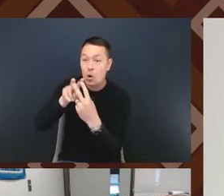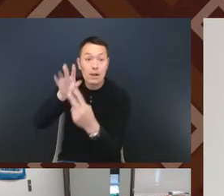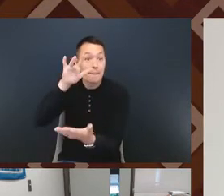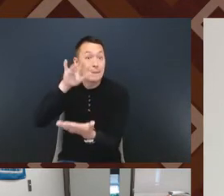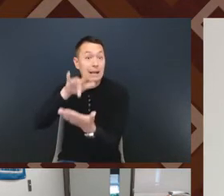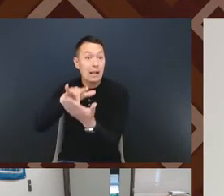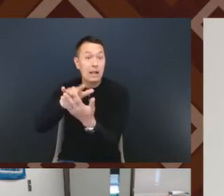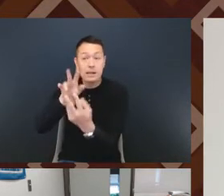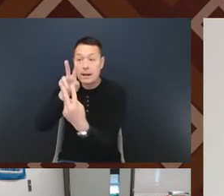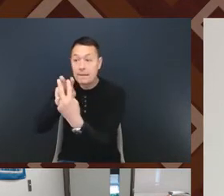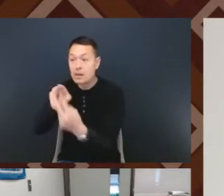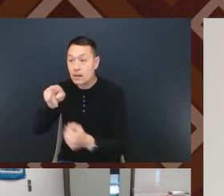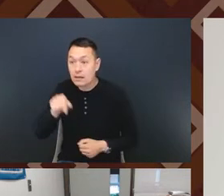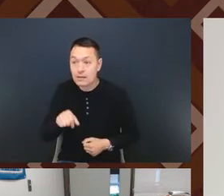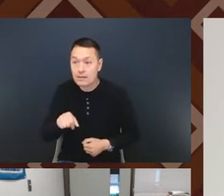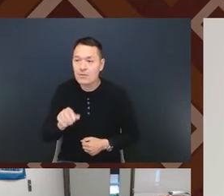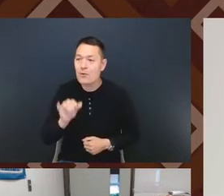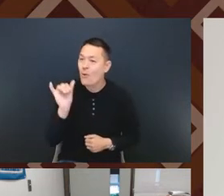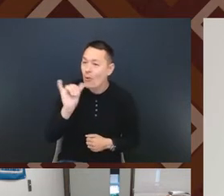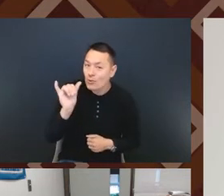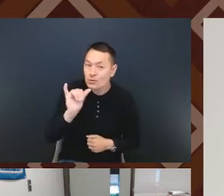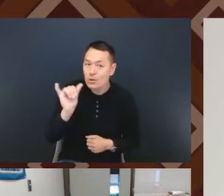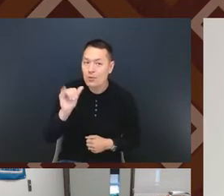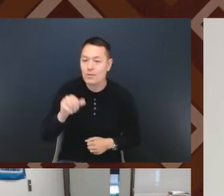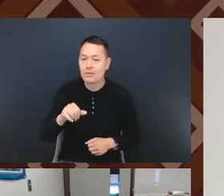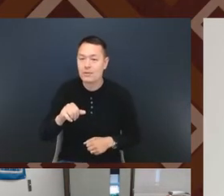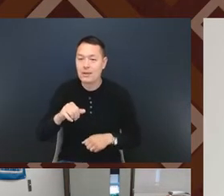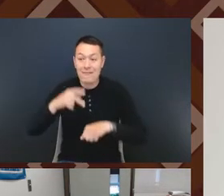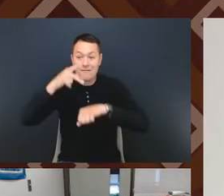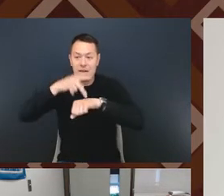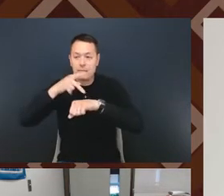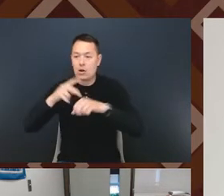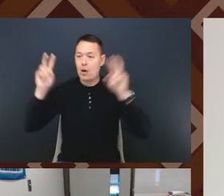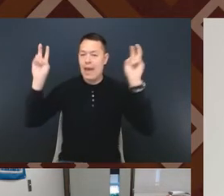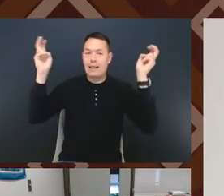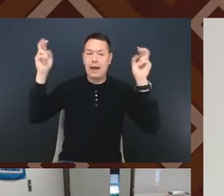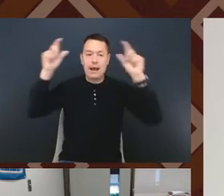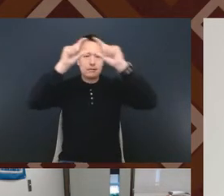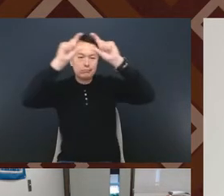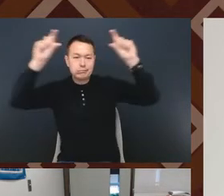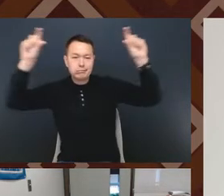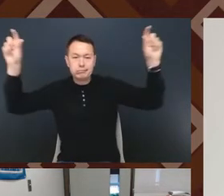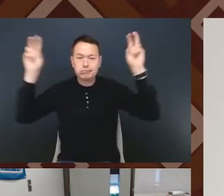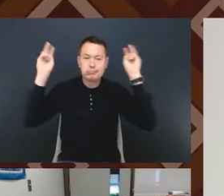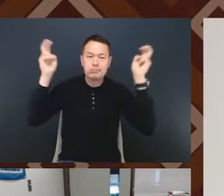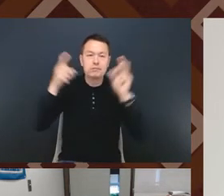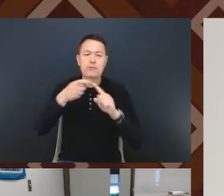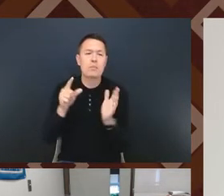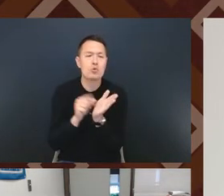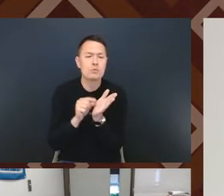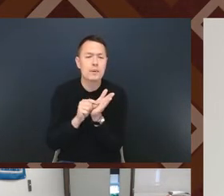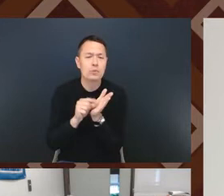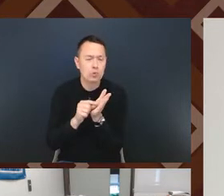And then, uh, the Filipino headline the Filipino newspaper. Go ahead, Michael.